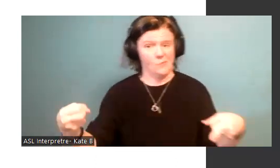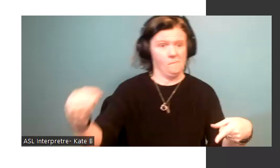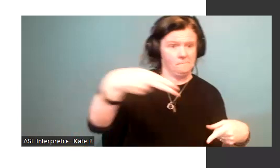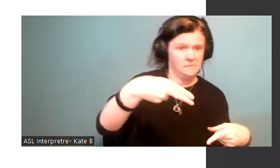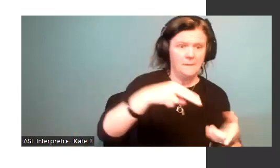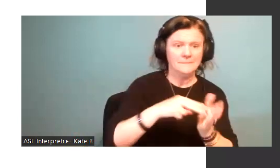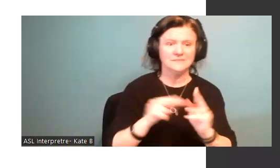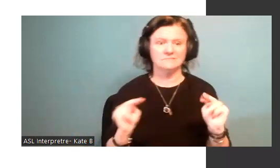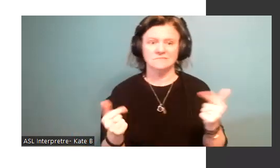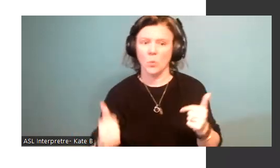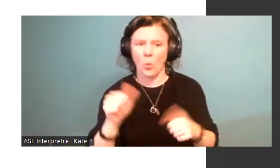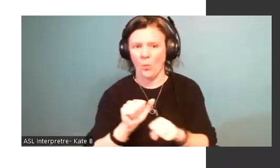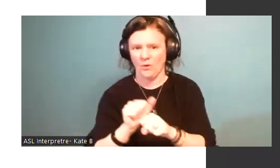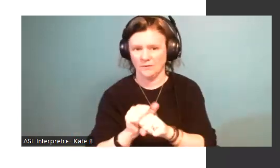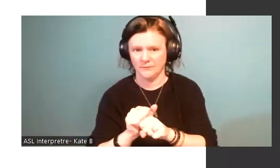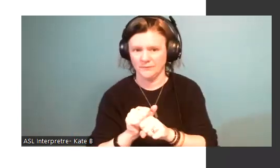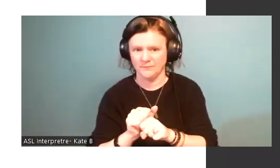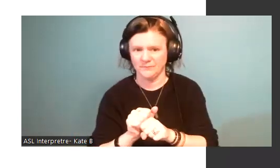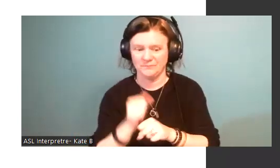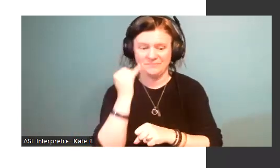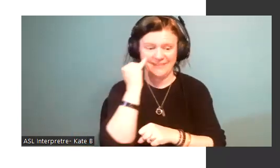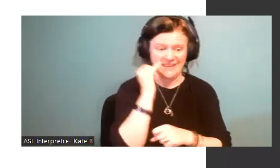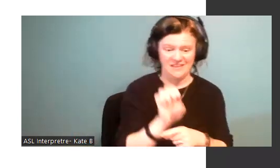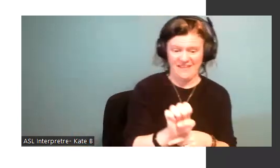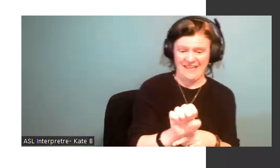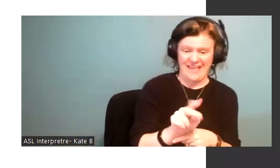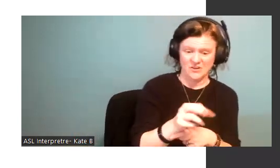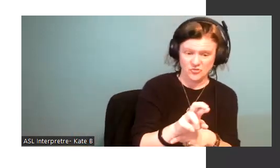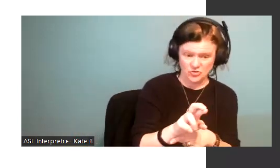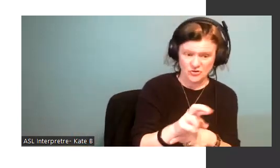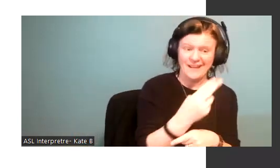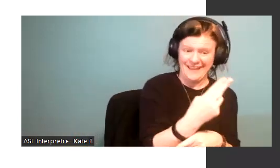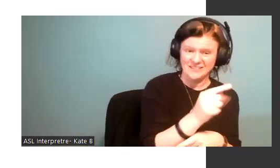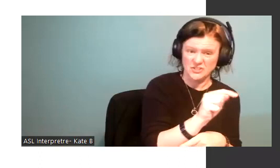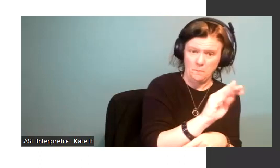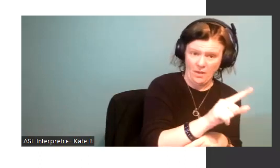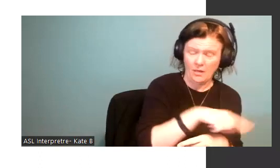screen reader might hear submit button, it can cause problems. It can cause one to override the